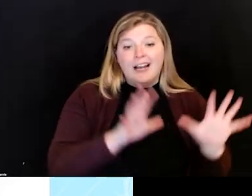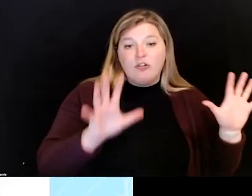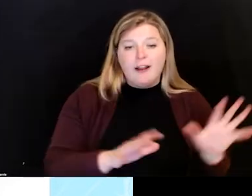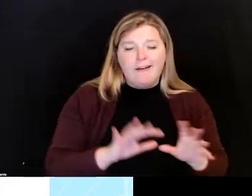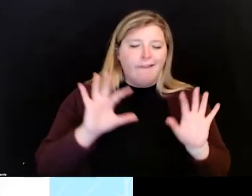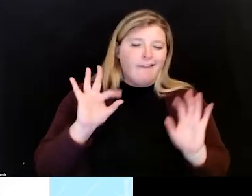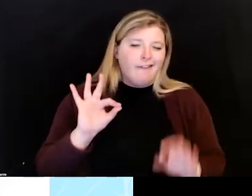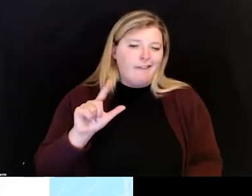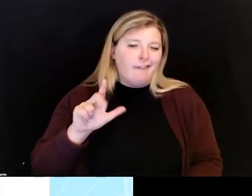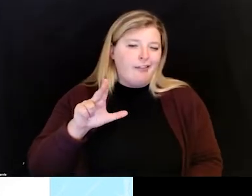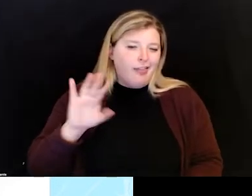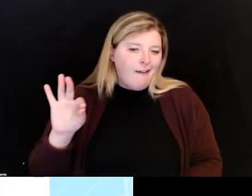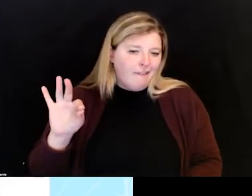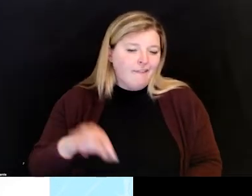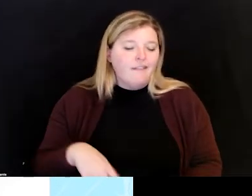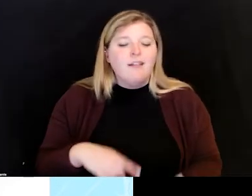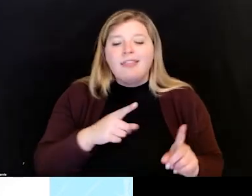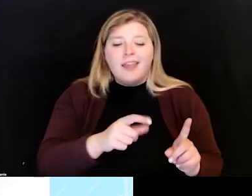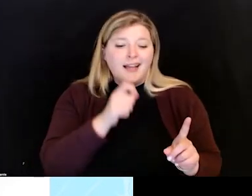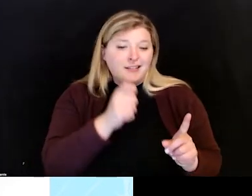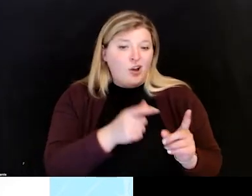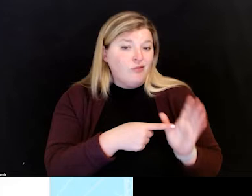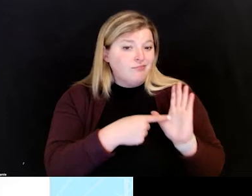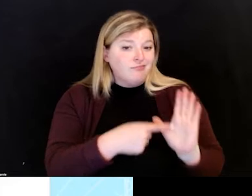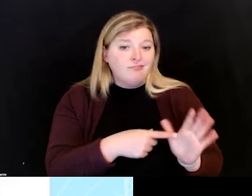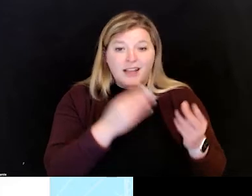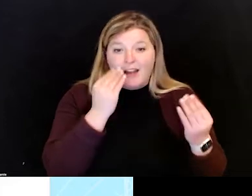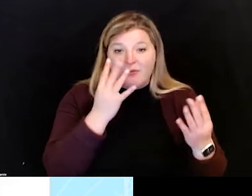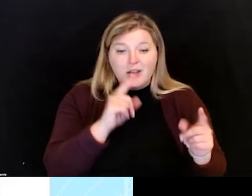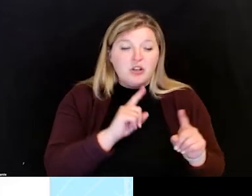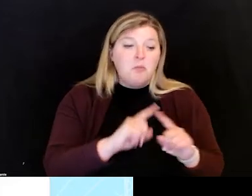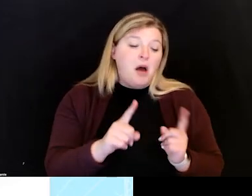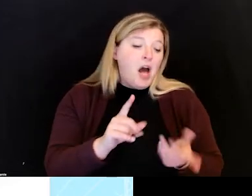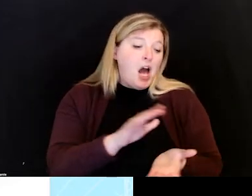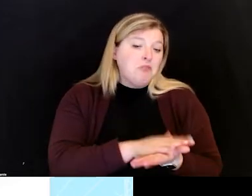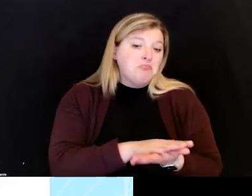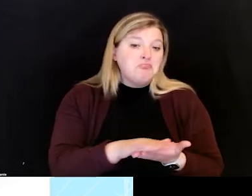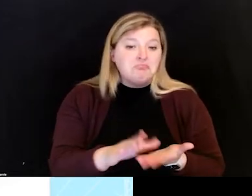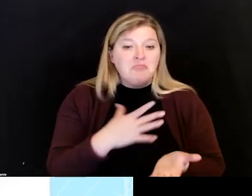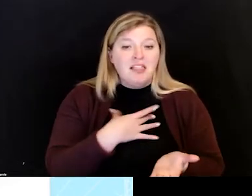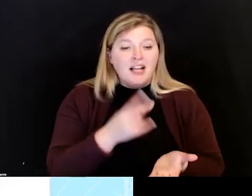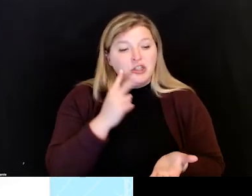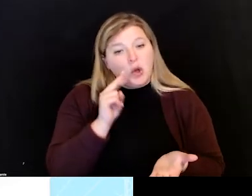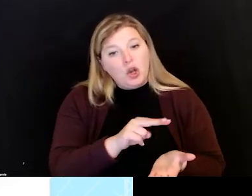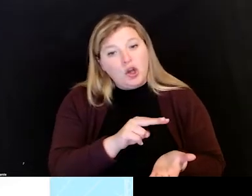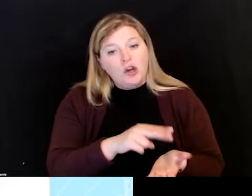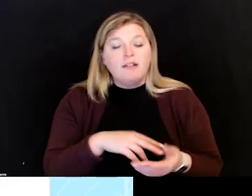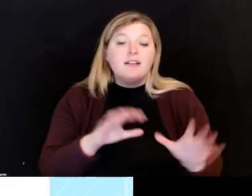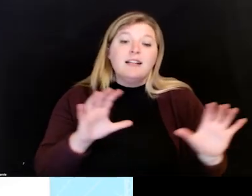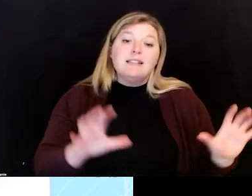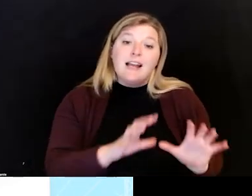They don't convey information, but they're pleasing to the eye. Decorative images should include alt text,